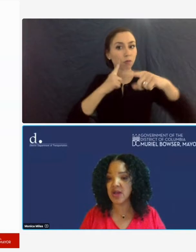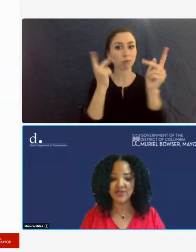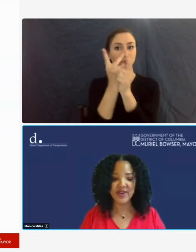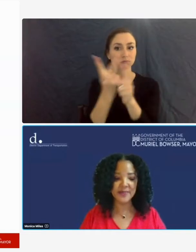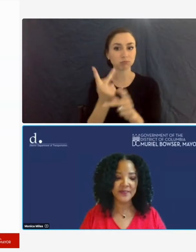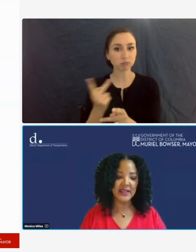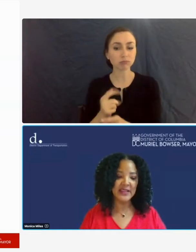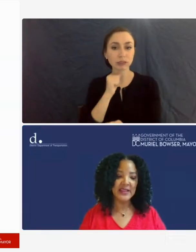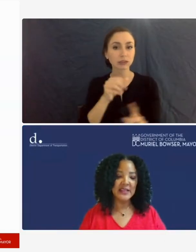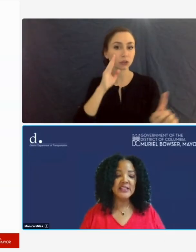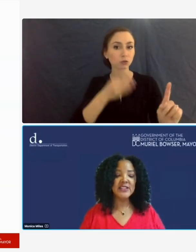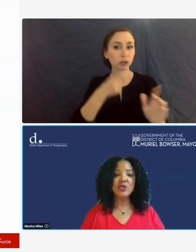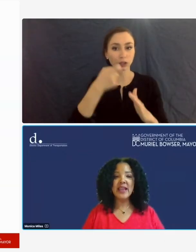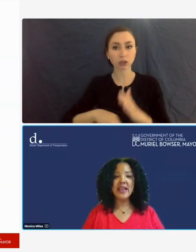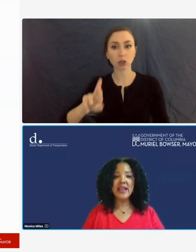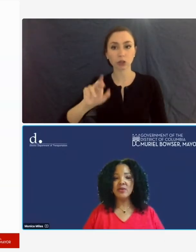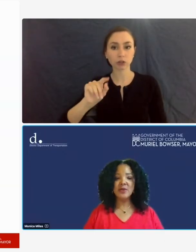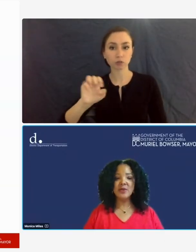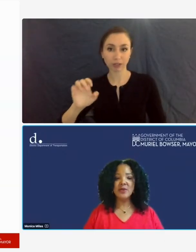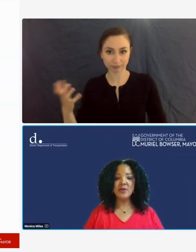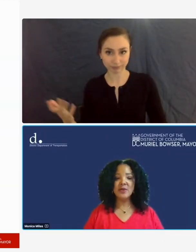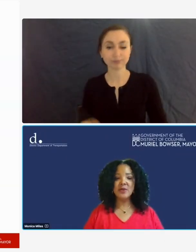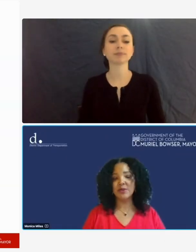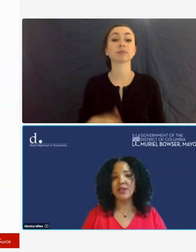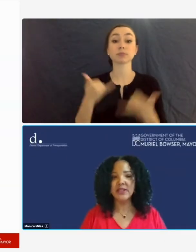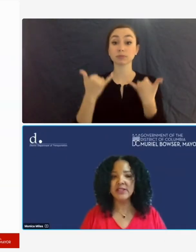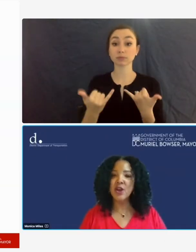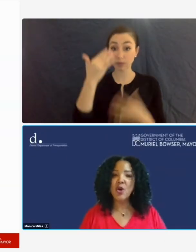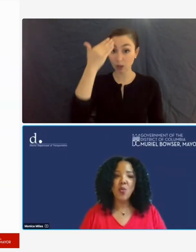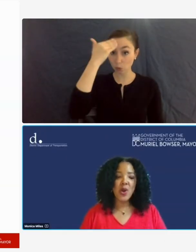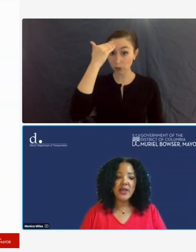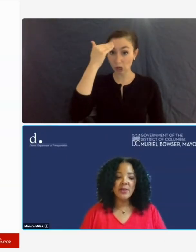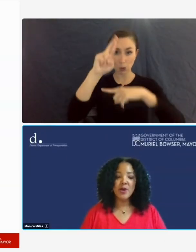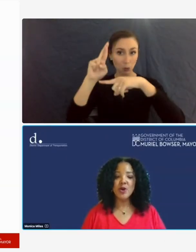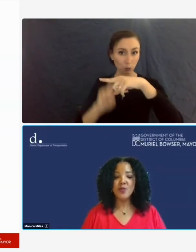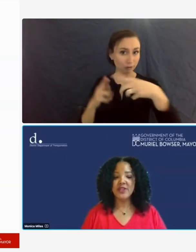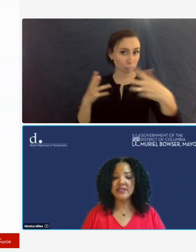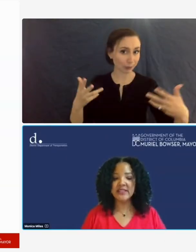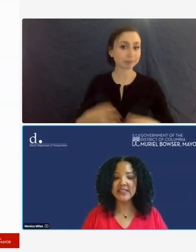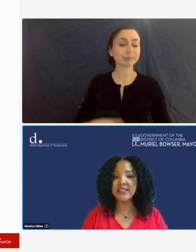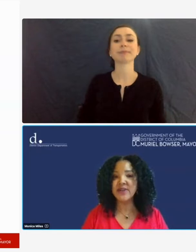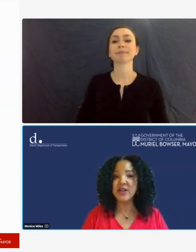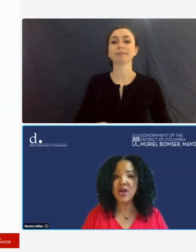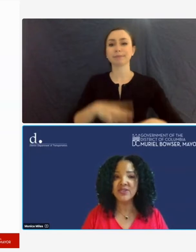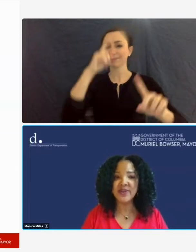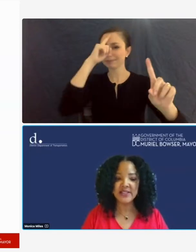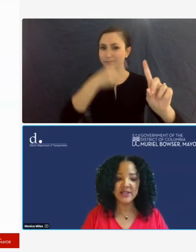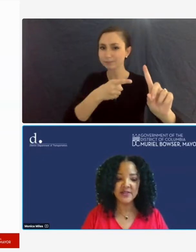rate okay so now that we know what the formula is what purpose does an indirect cost rate serve